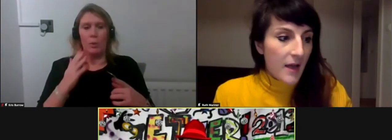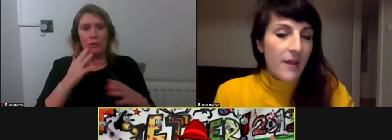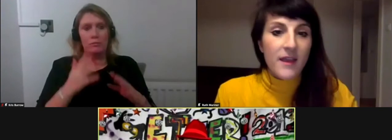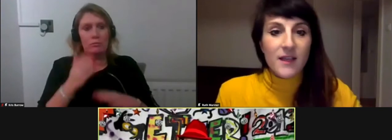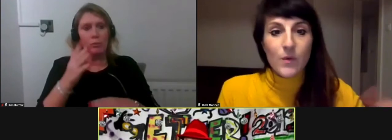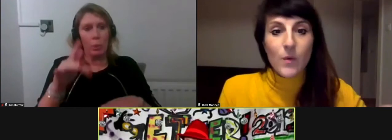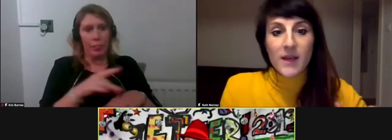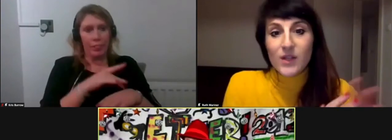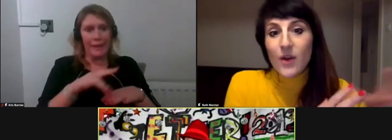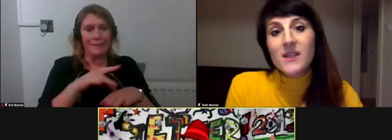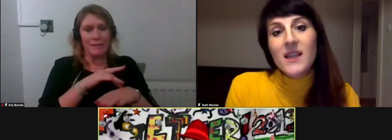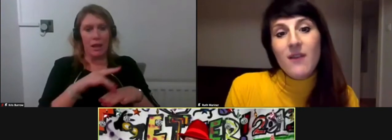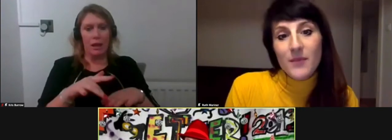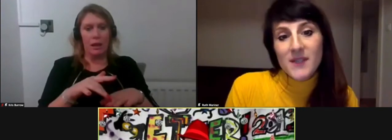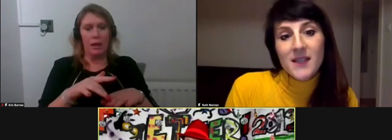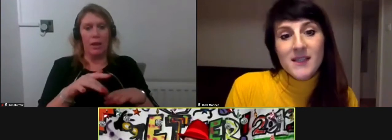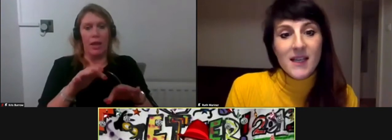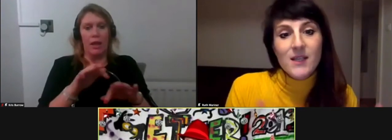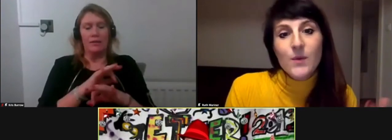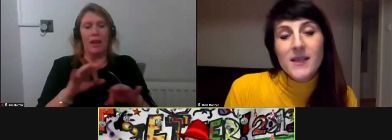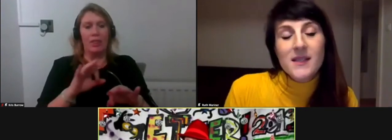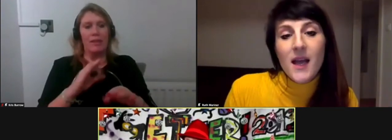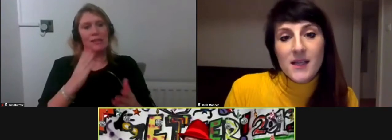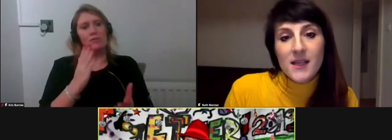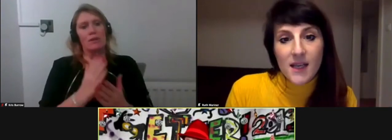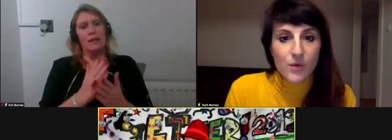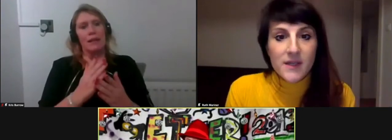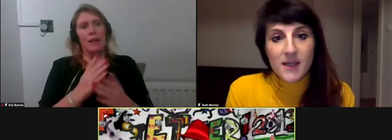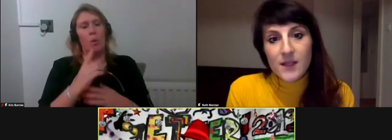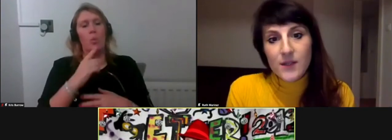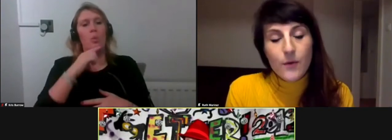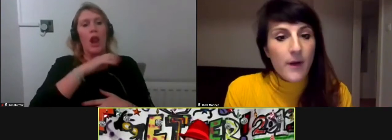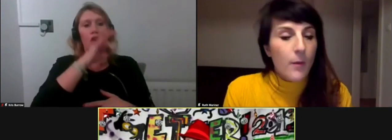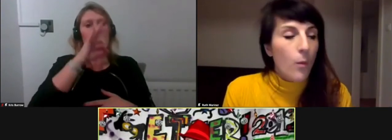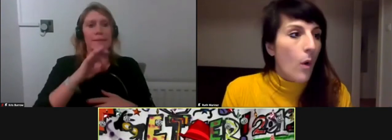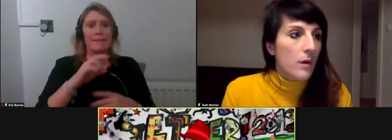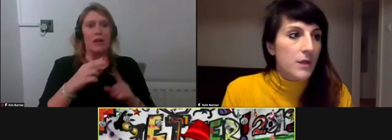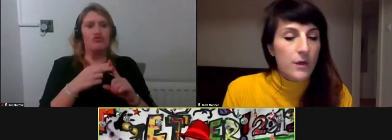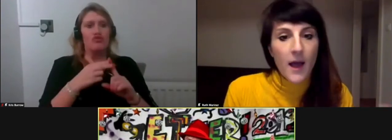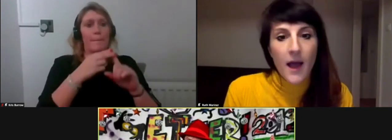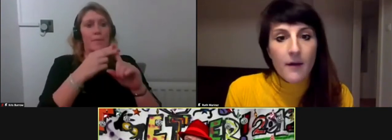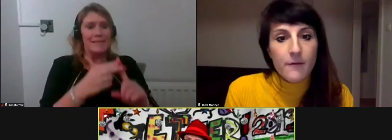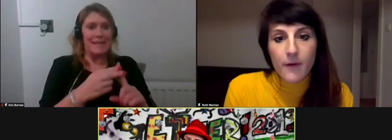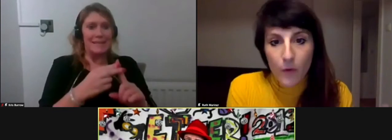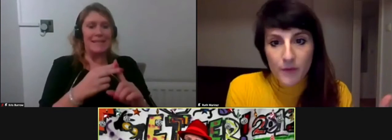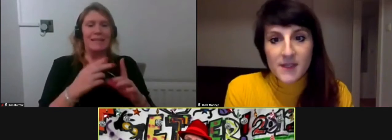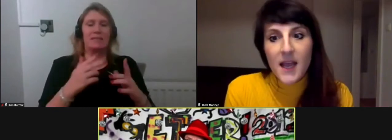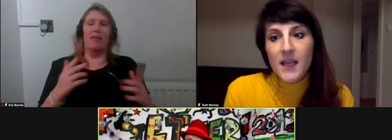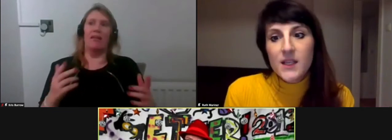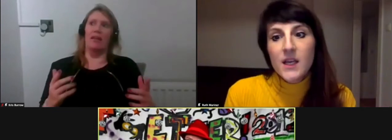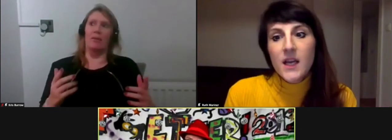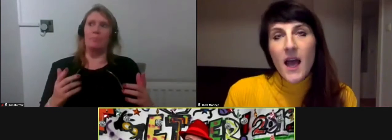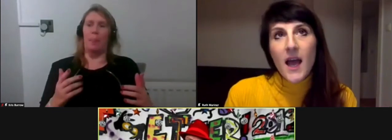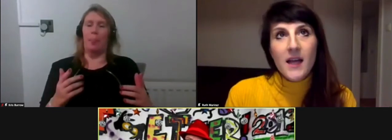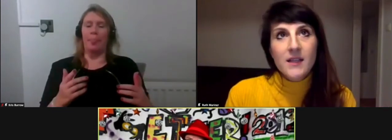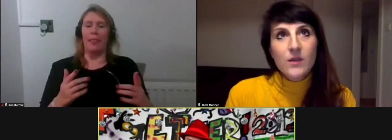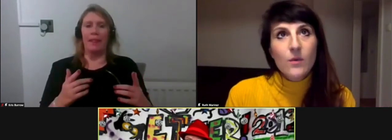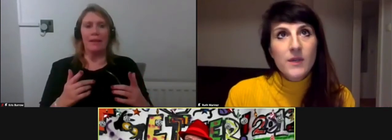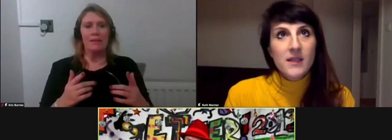theatre, nothing is always totally represented there is always stylistic choices over what you have on stage. The